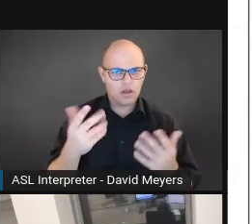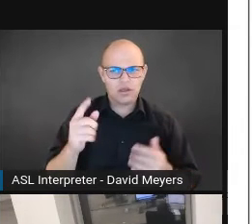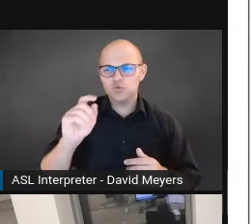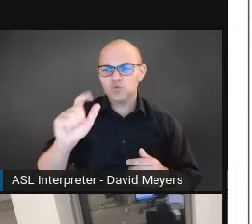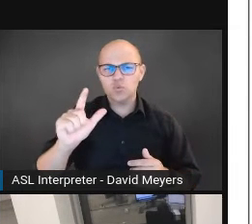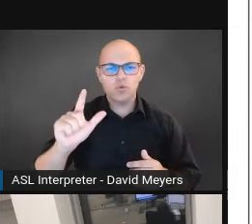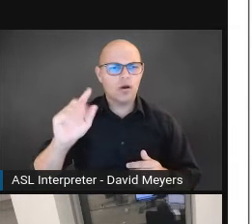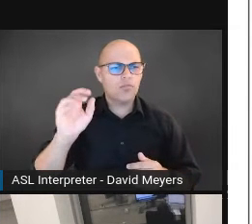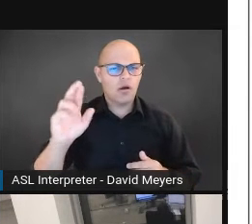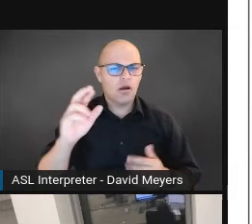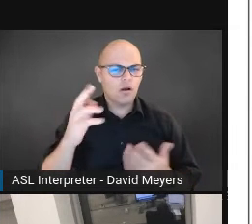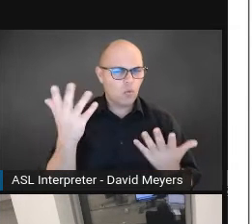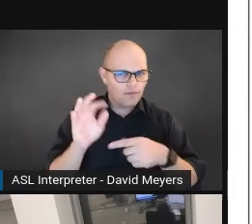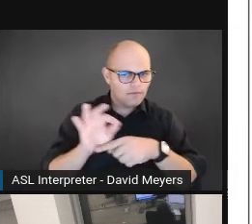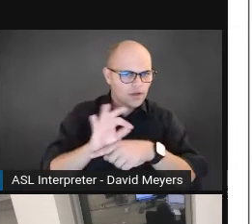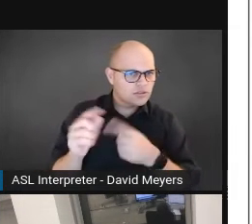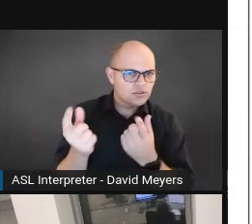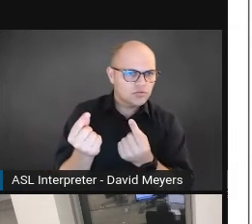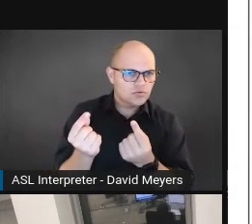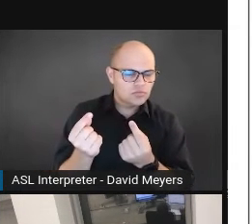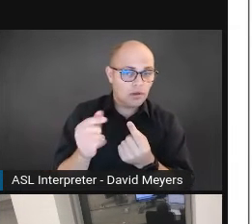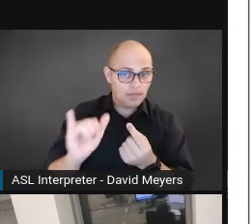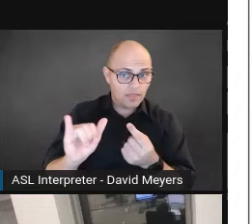and are these features working correctly?